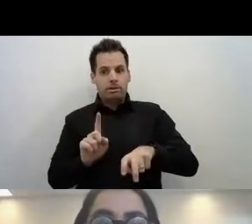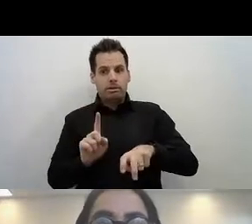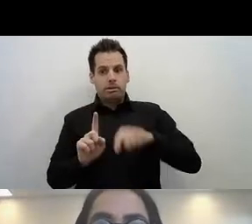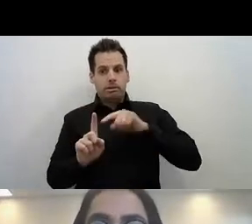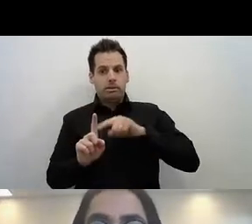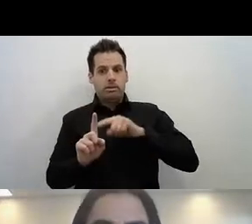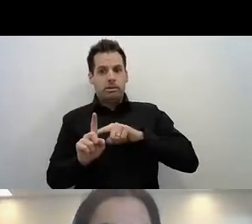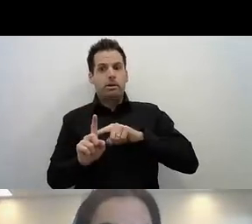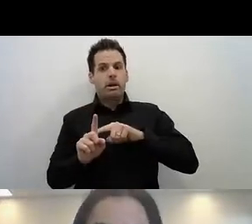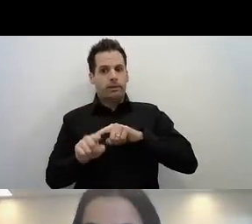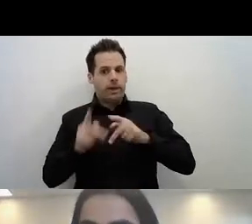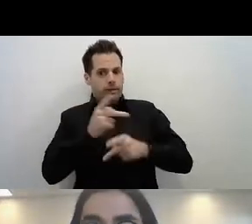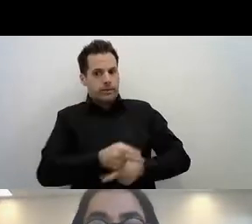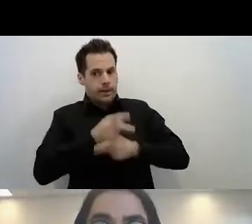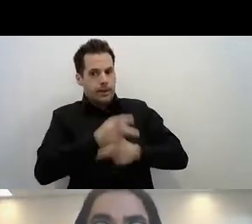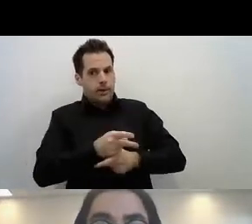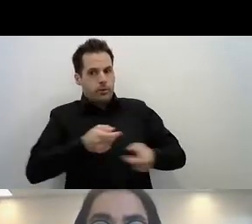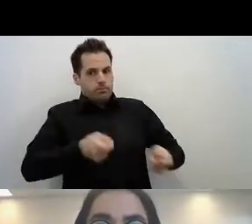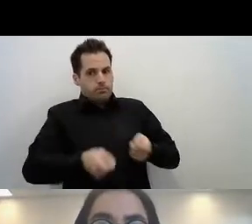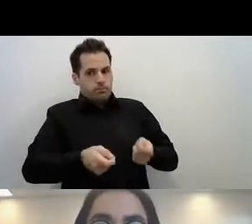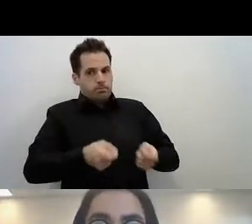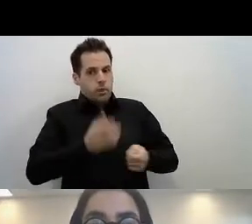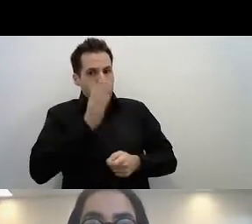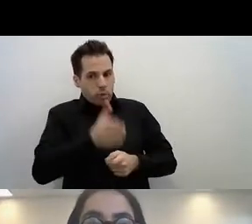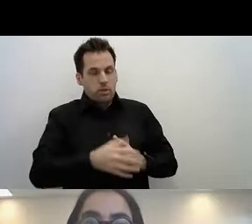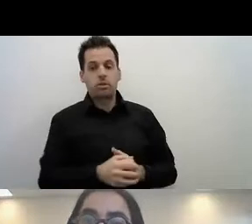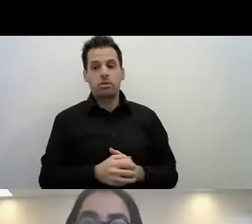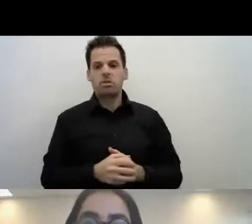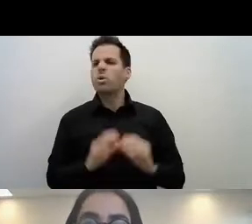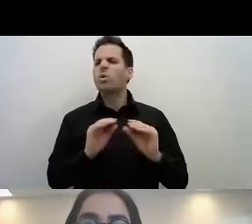it's important to note that there is no standardized identification or certification